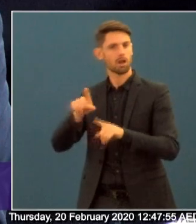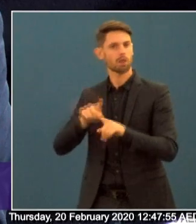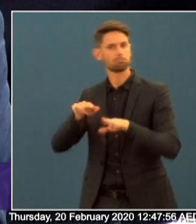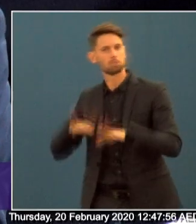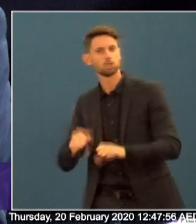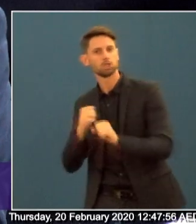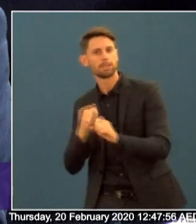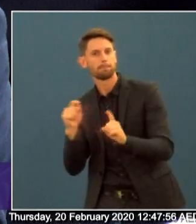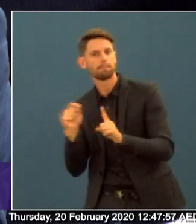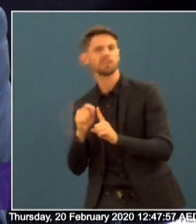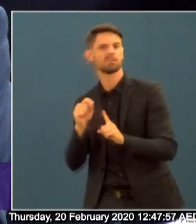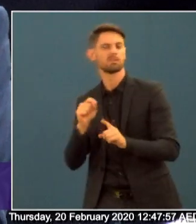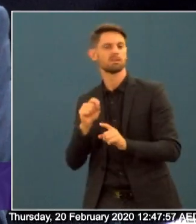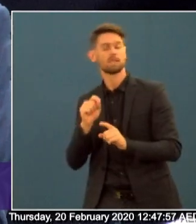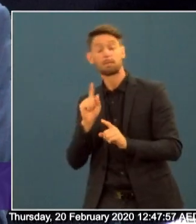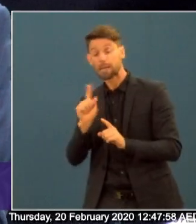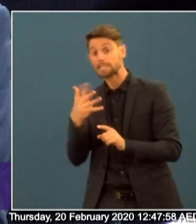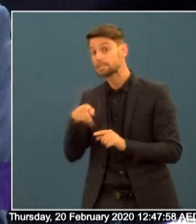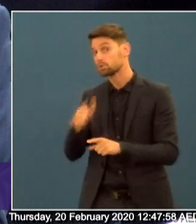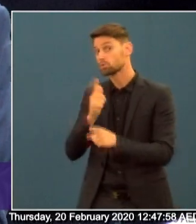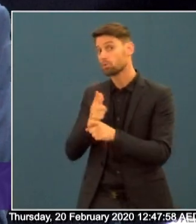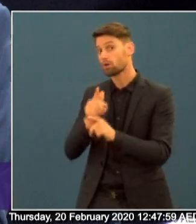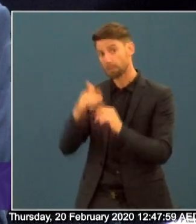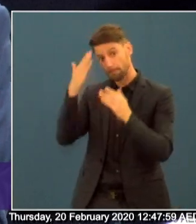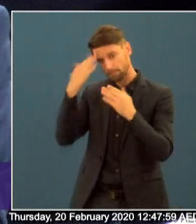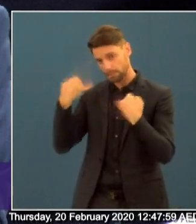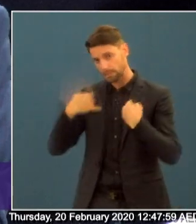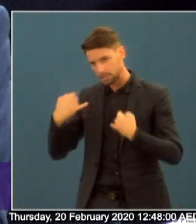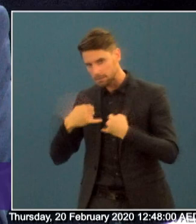In those states, I think, where such specialised initiatives exist,